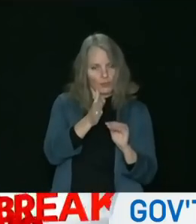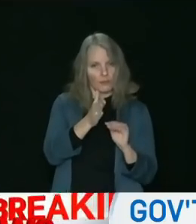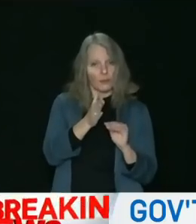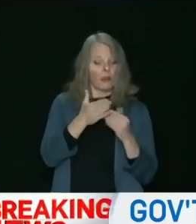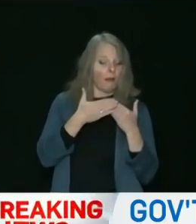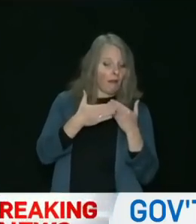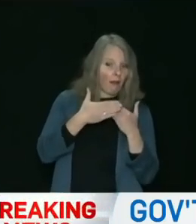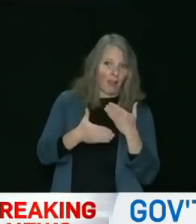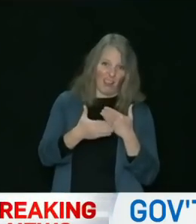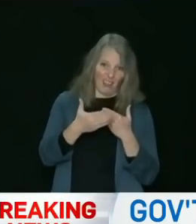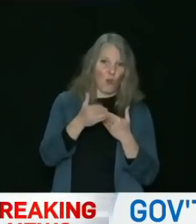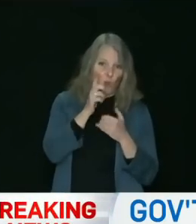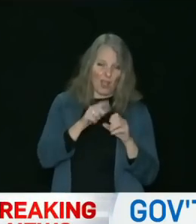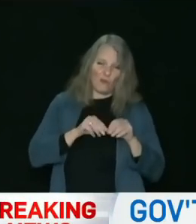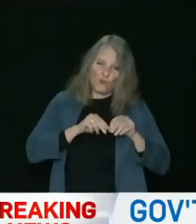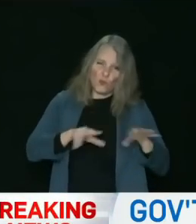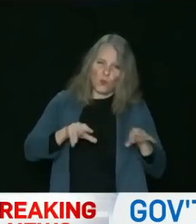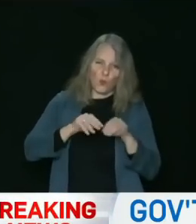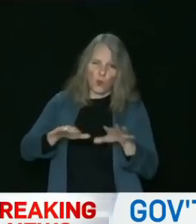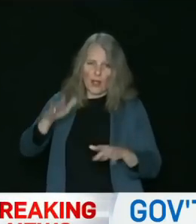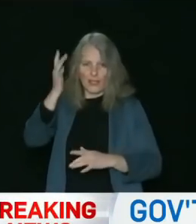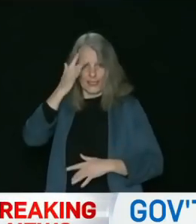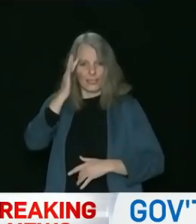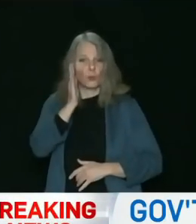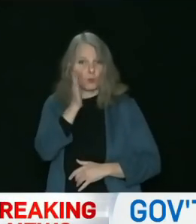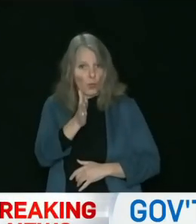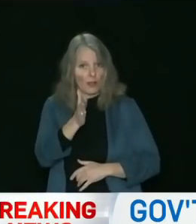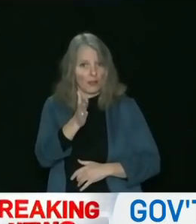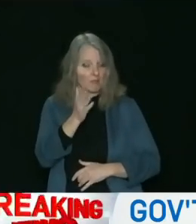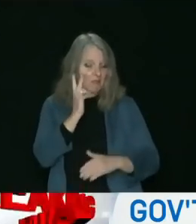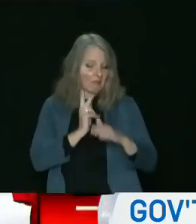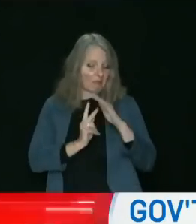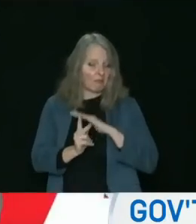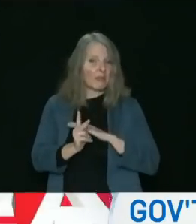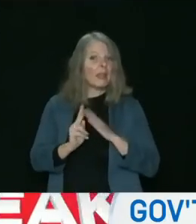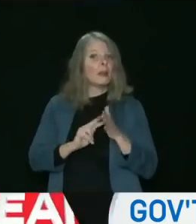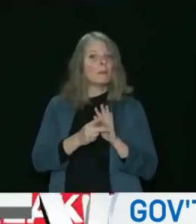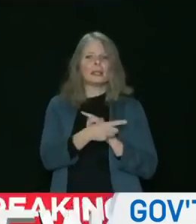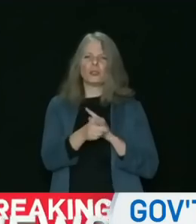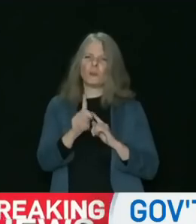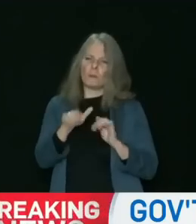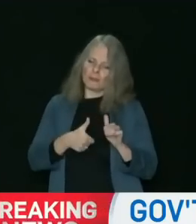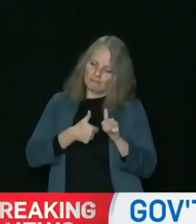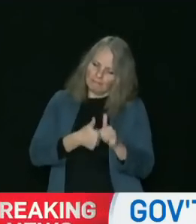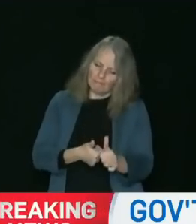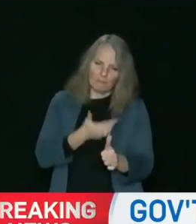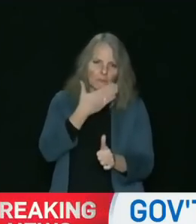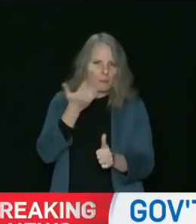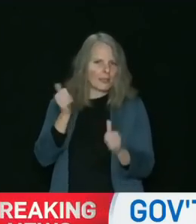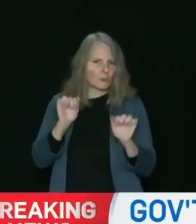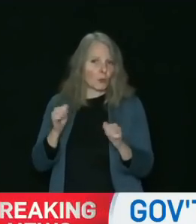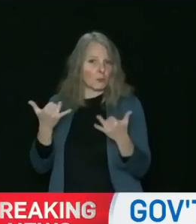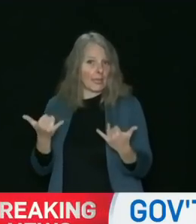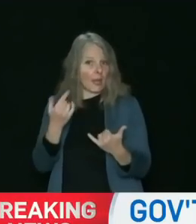PEAKS, EVEN THE SLOPE OF THIS CURVE WILL BE CONSIDERABLE WITH MANY INTENSE WEEKS OF ACTIVITY